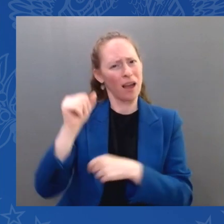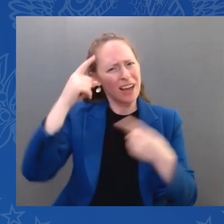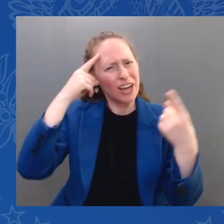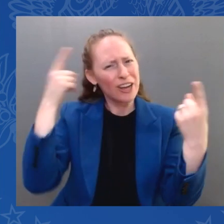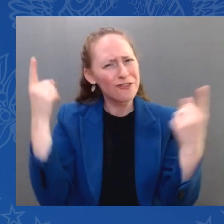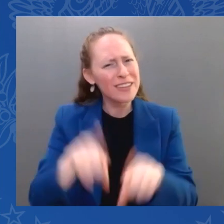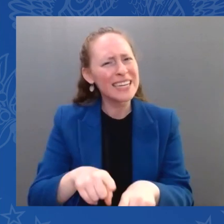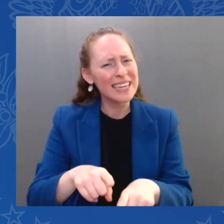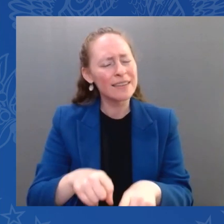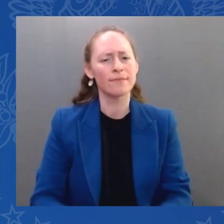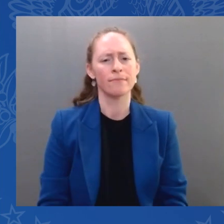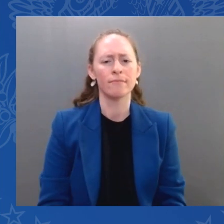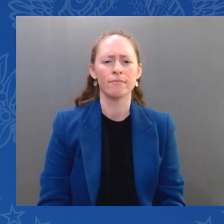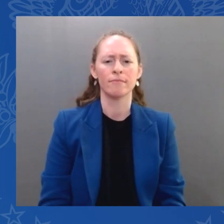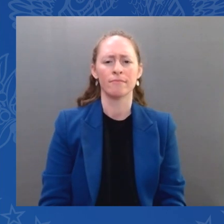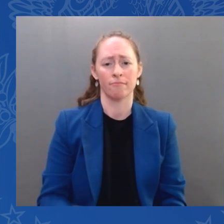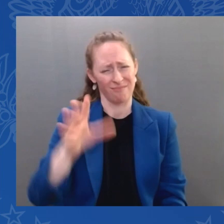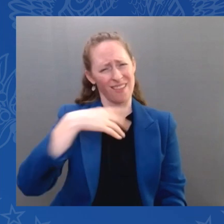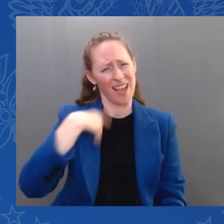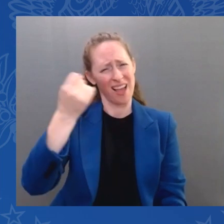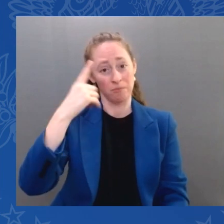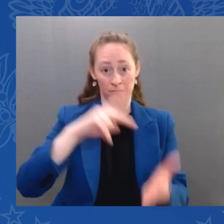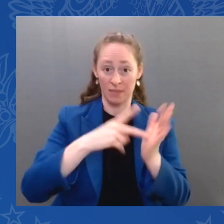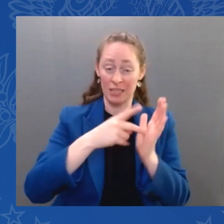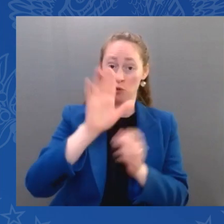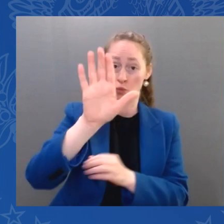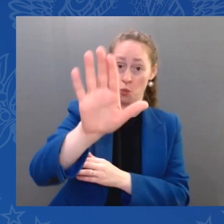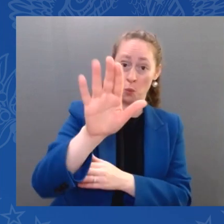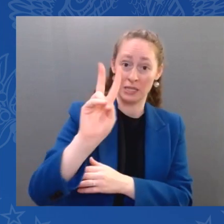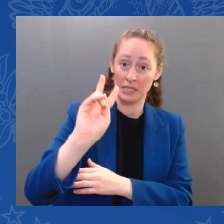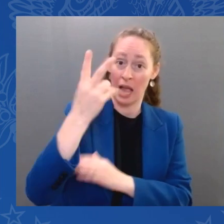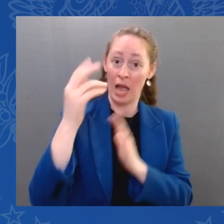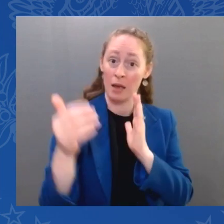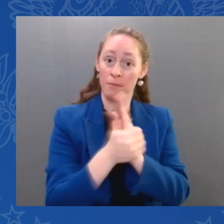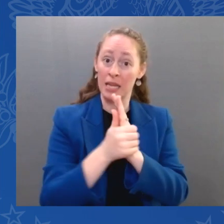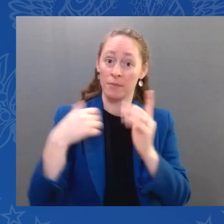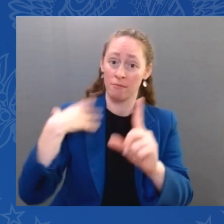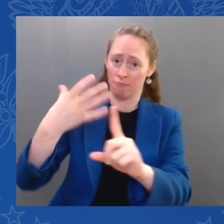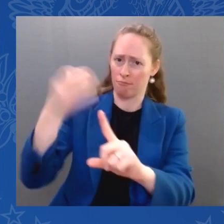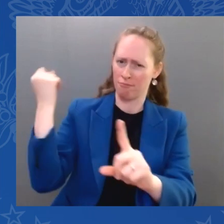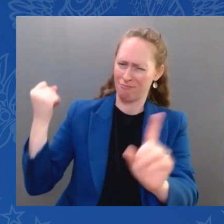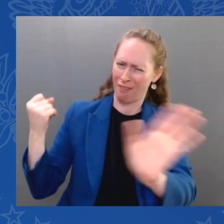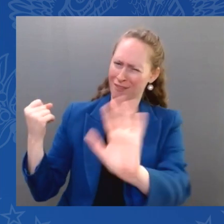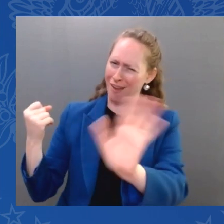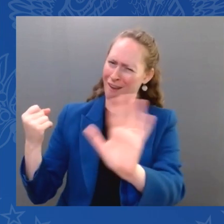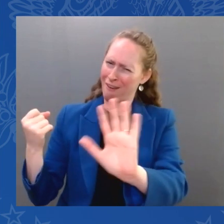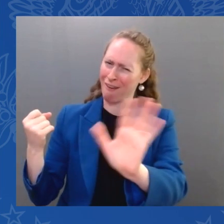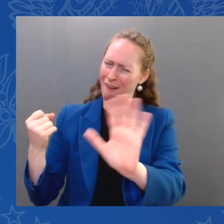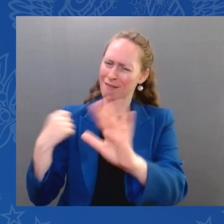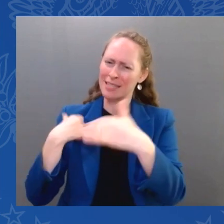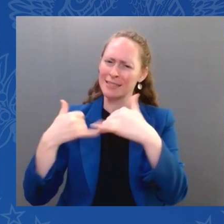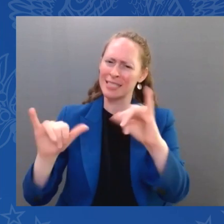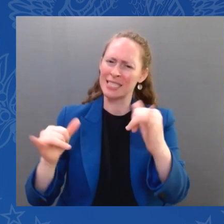I've said it many times: I support the Second Amendment. But when guns are the number one killer of children in the United States of America -- let me say that again -- guns